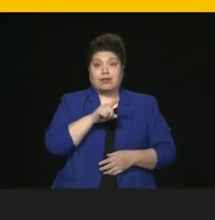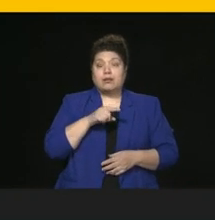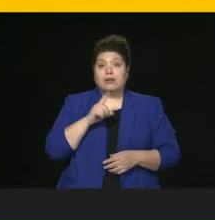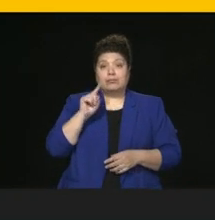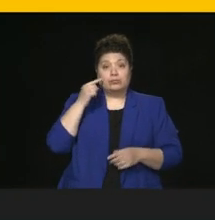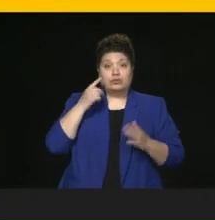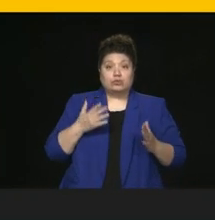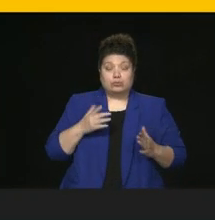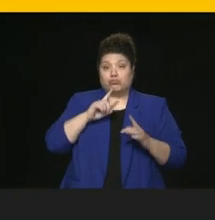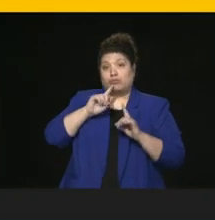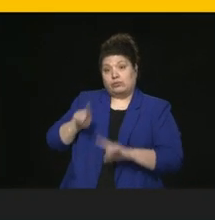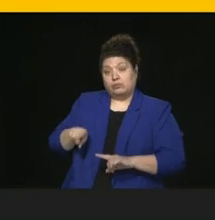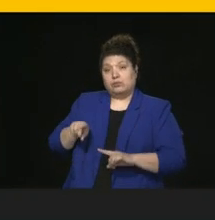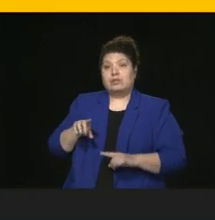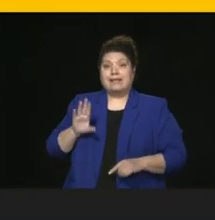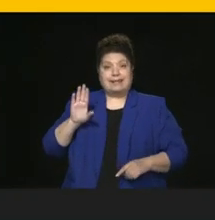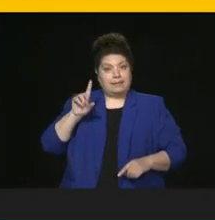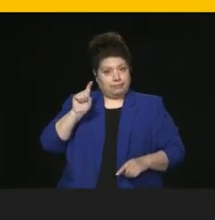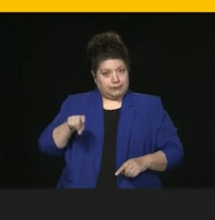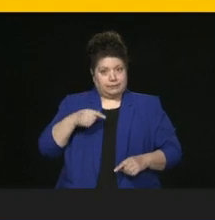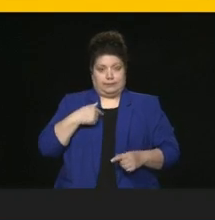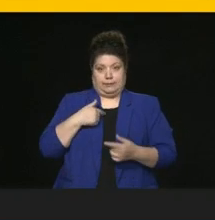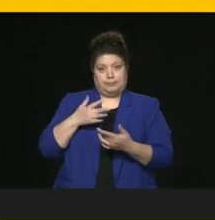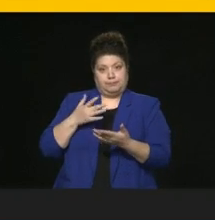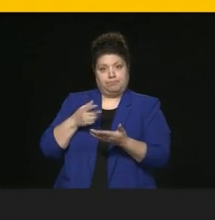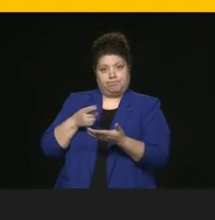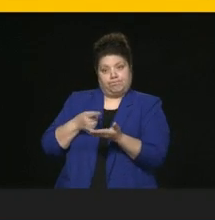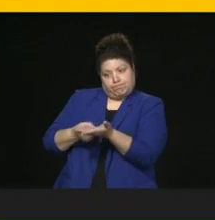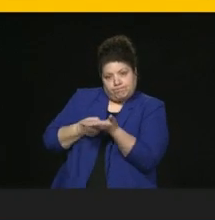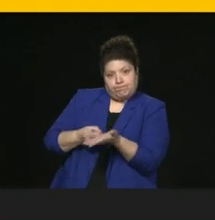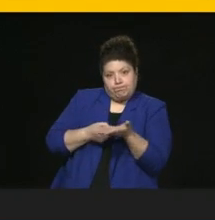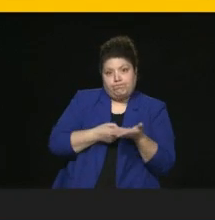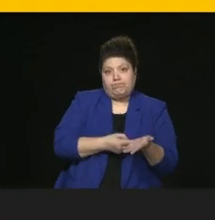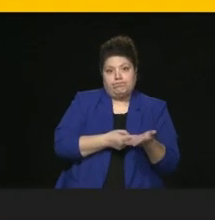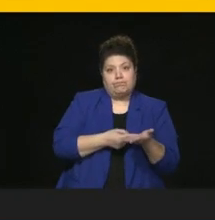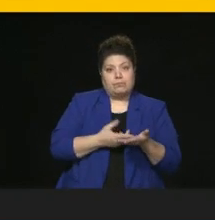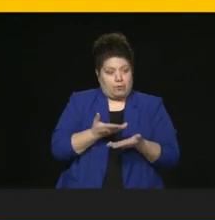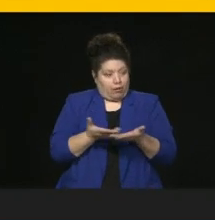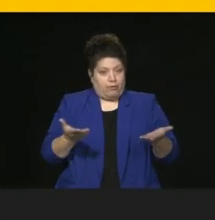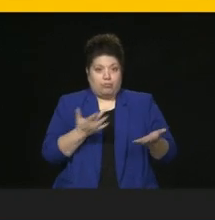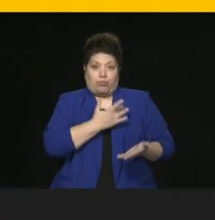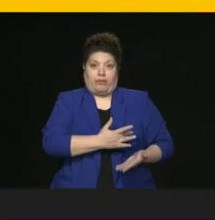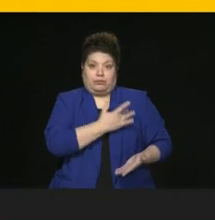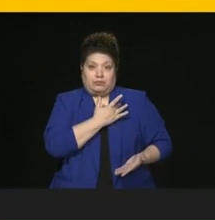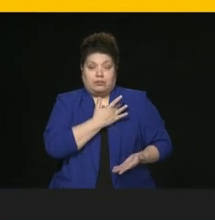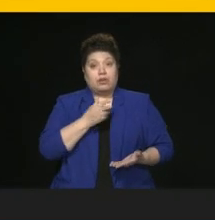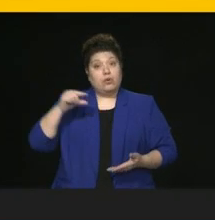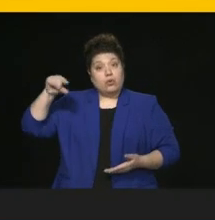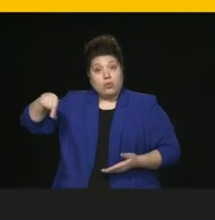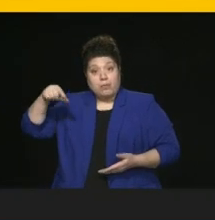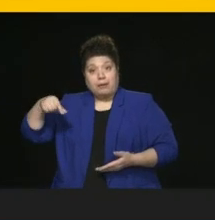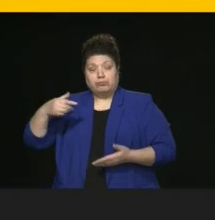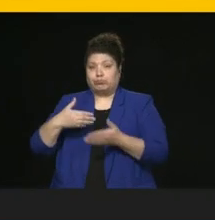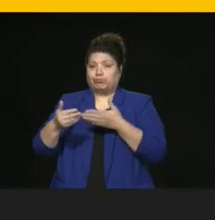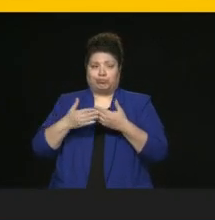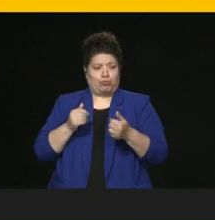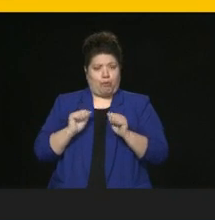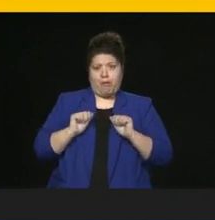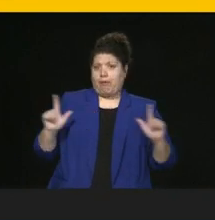ANSWER, MINISTER DUCLOS. WE MUST WORK WITH PROVINCES,